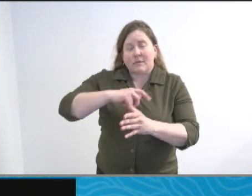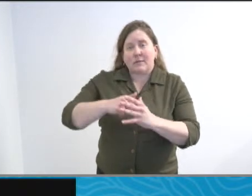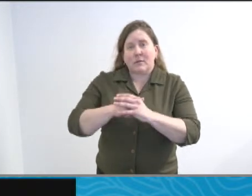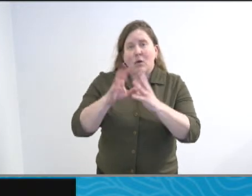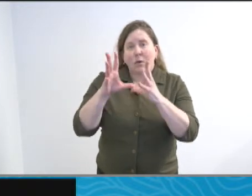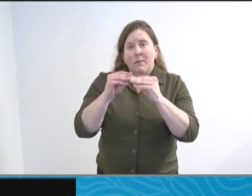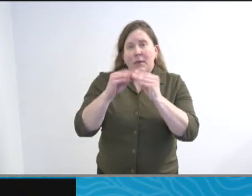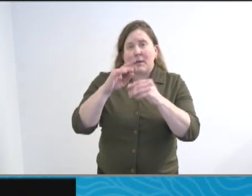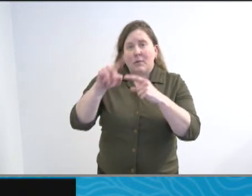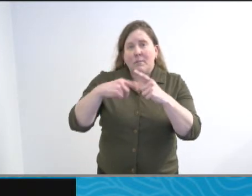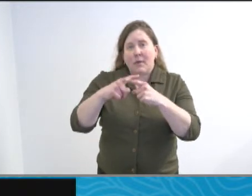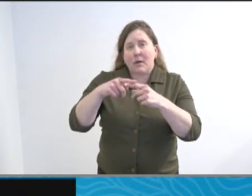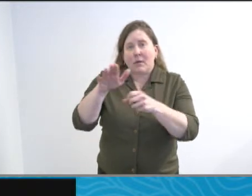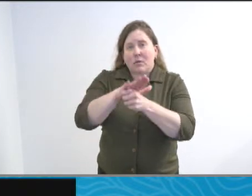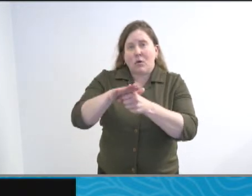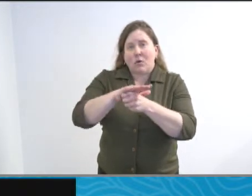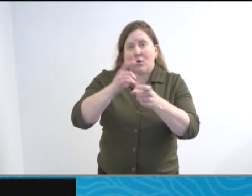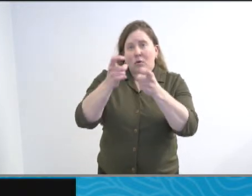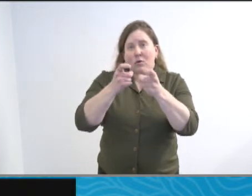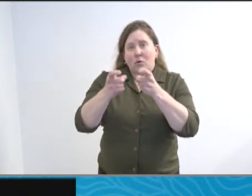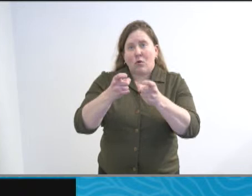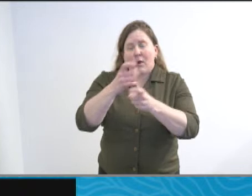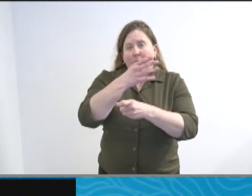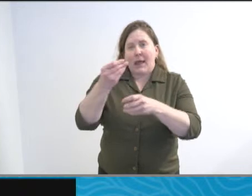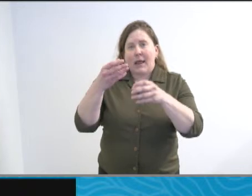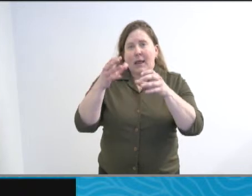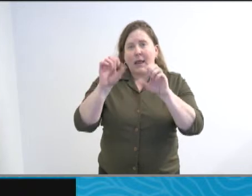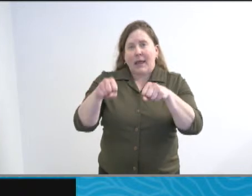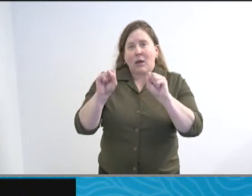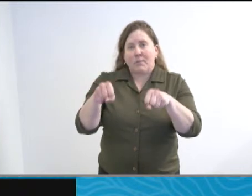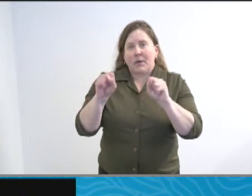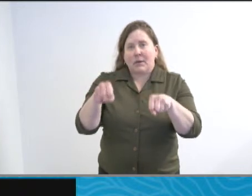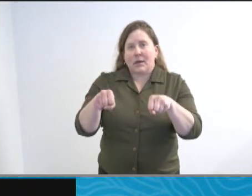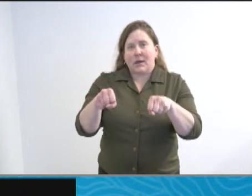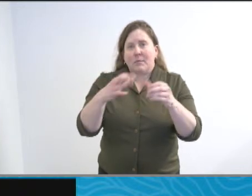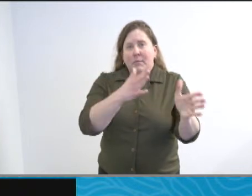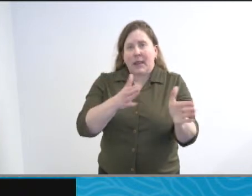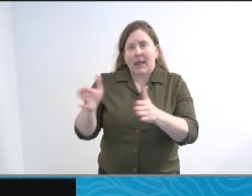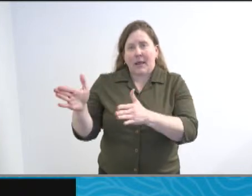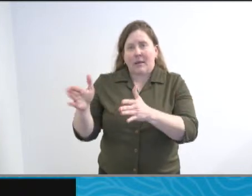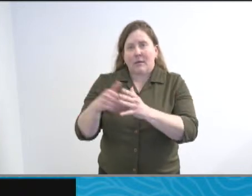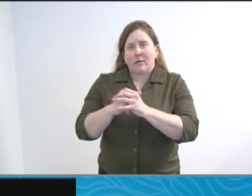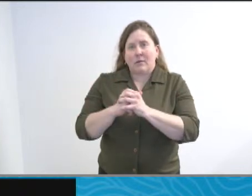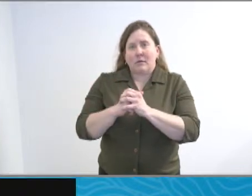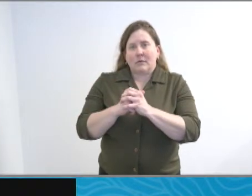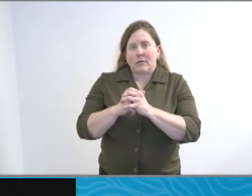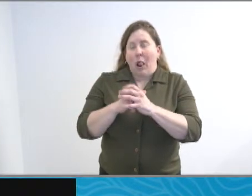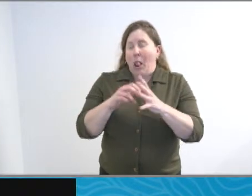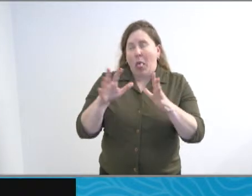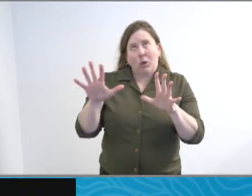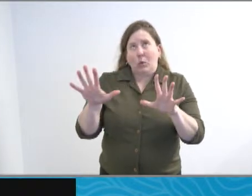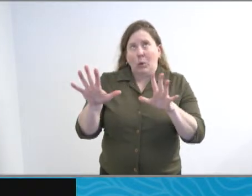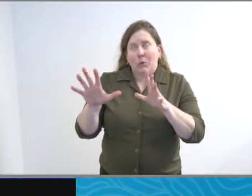the local control and Accountability plan. That's a tongue twister for me today apparently.